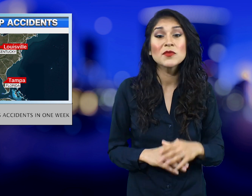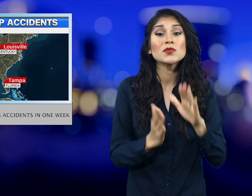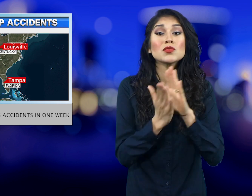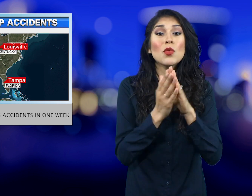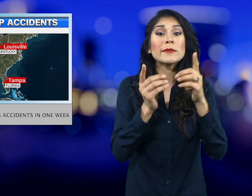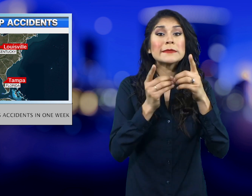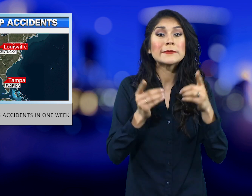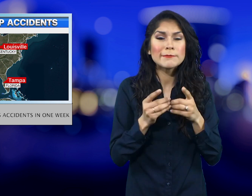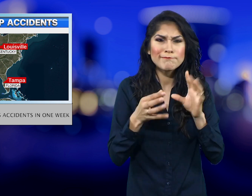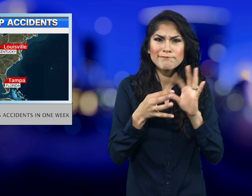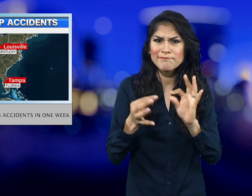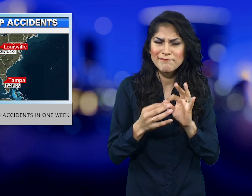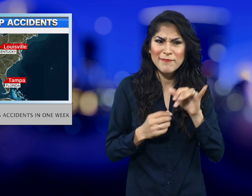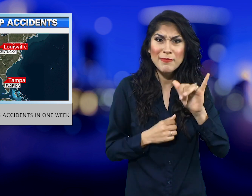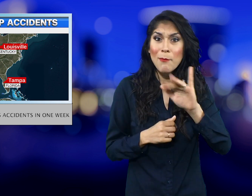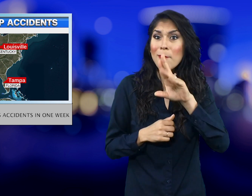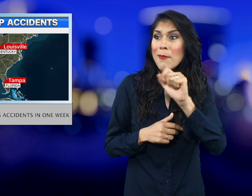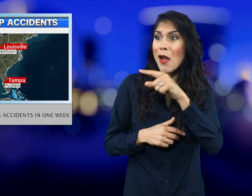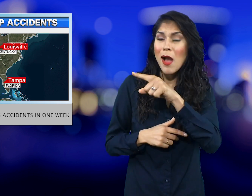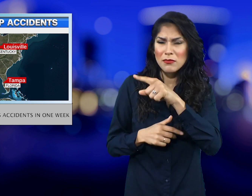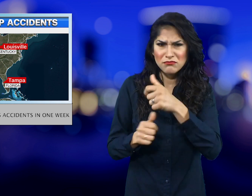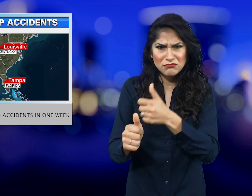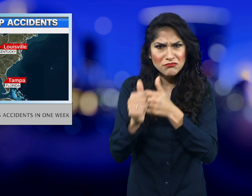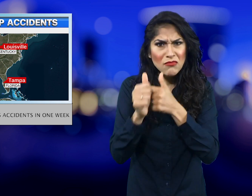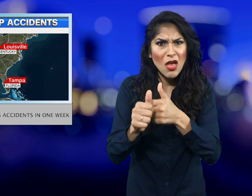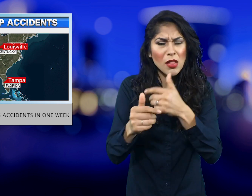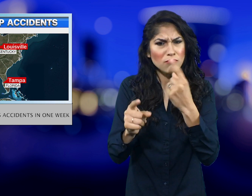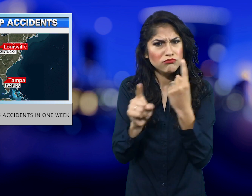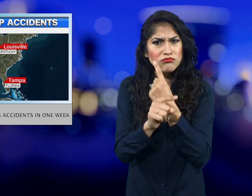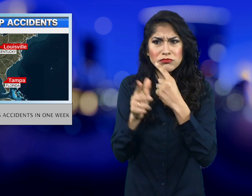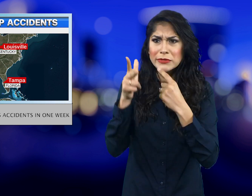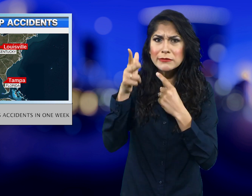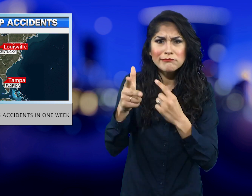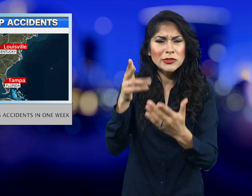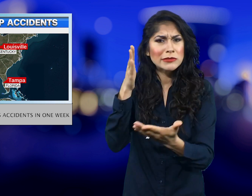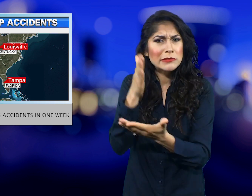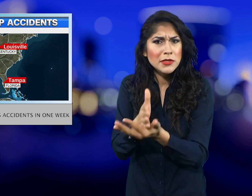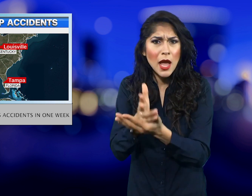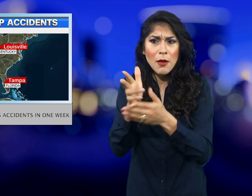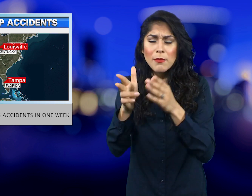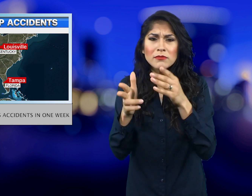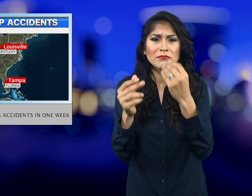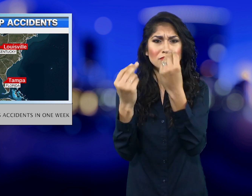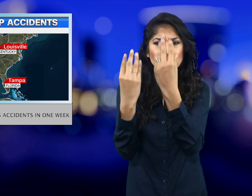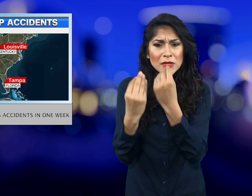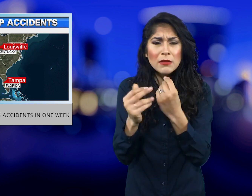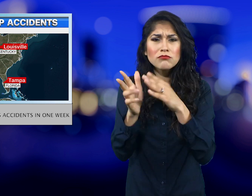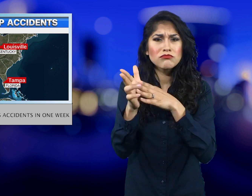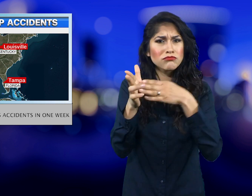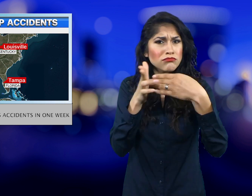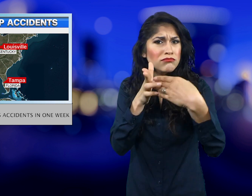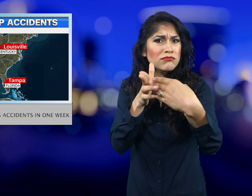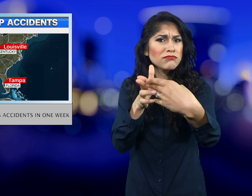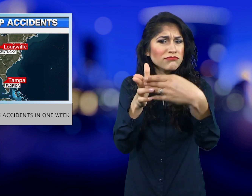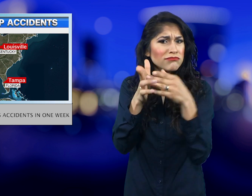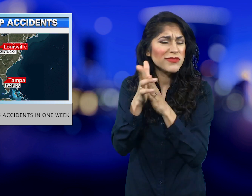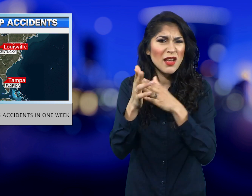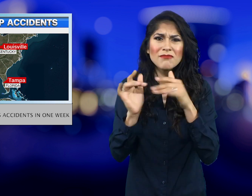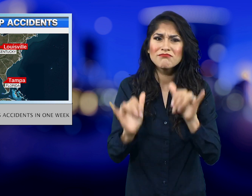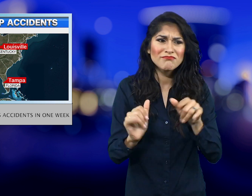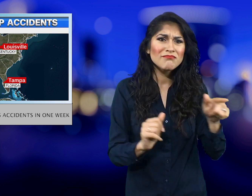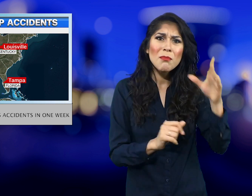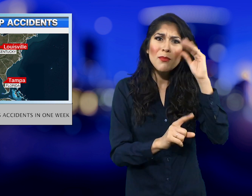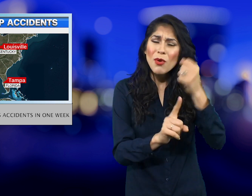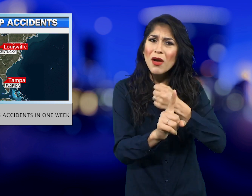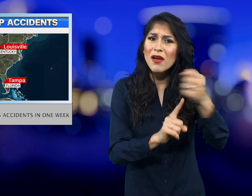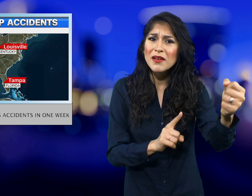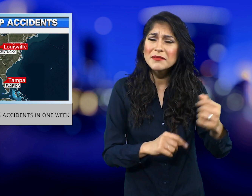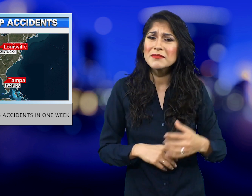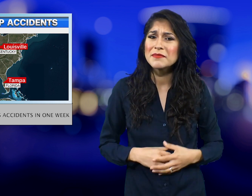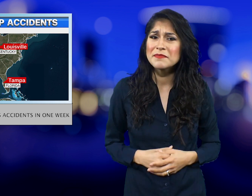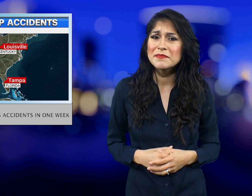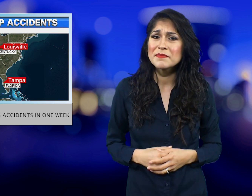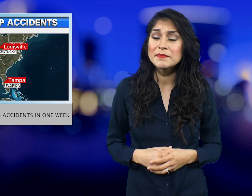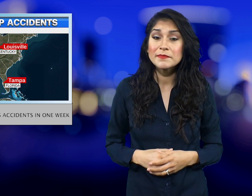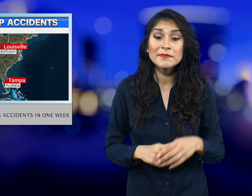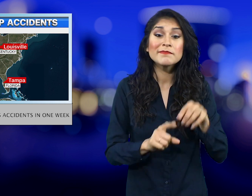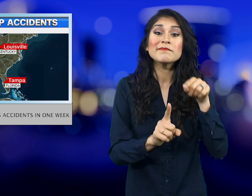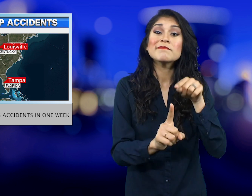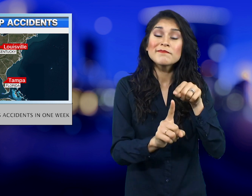The school district said the bus was properly stopped when it happened.